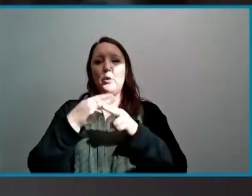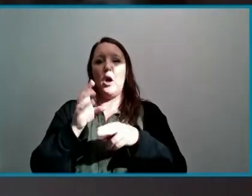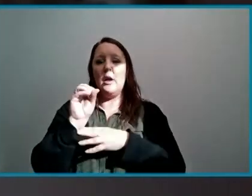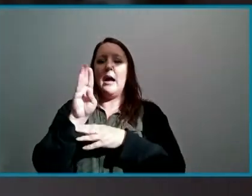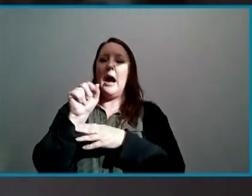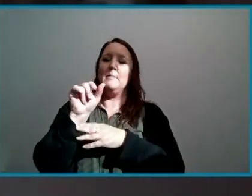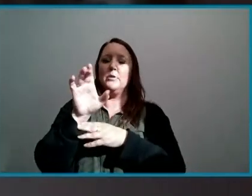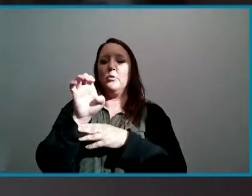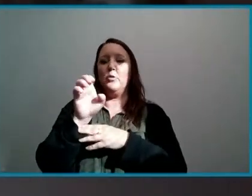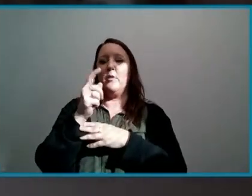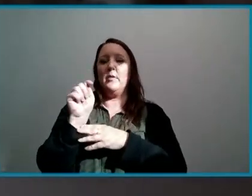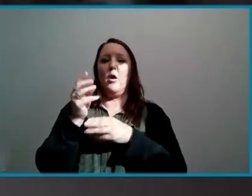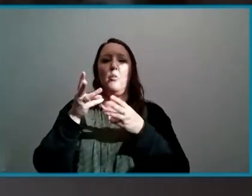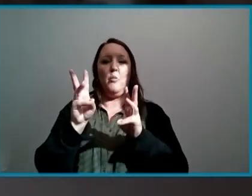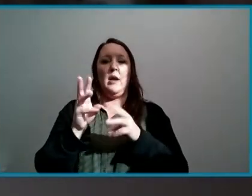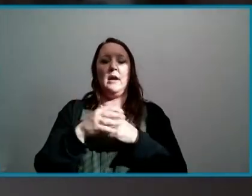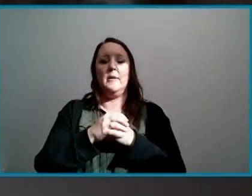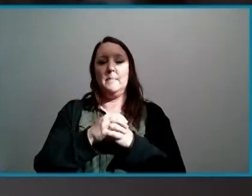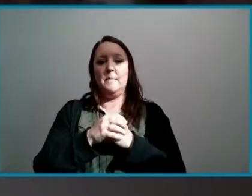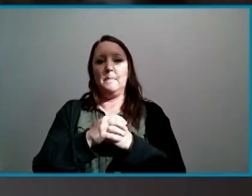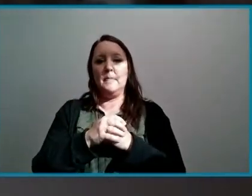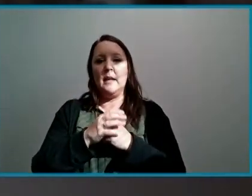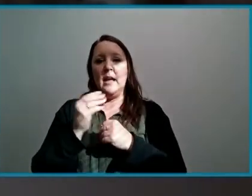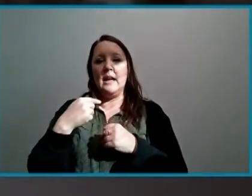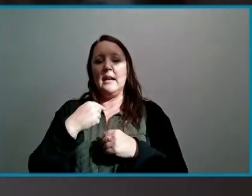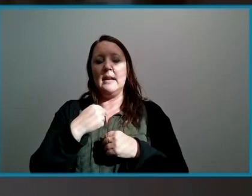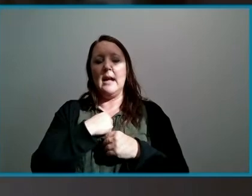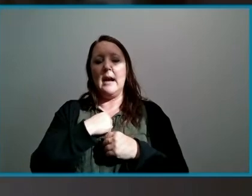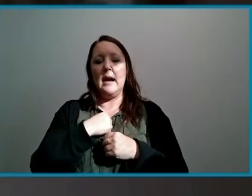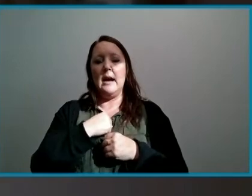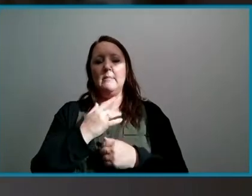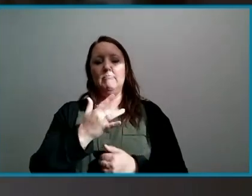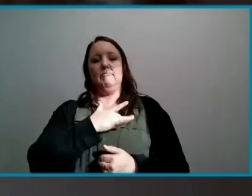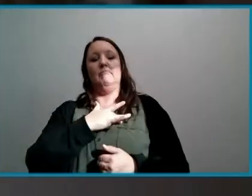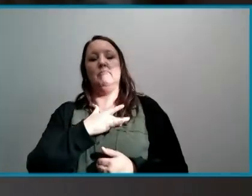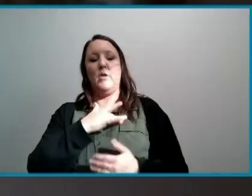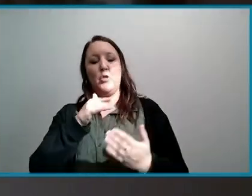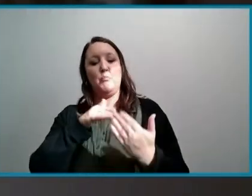And I'm inspired by the approach of looking at